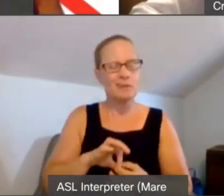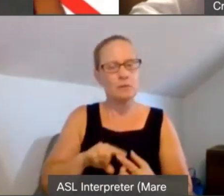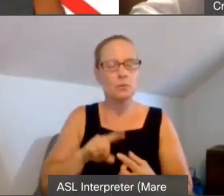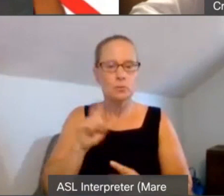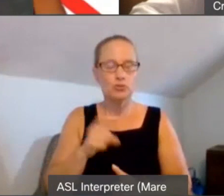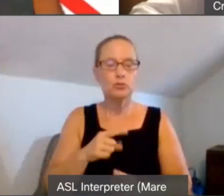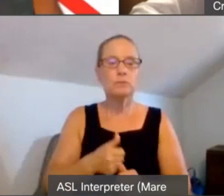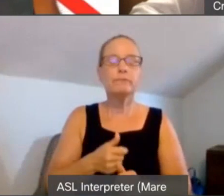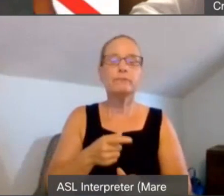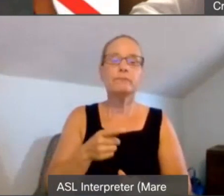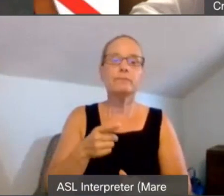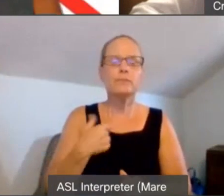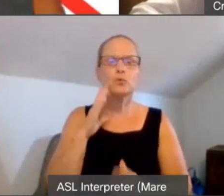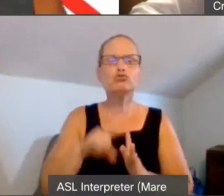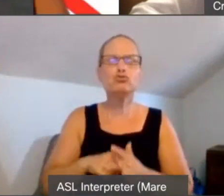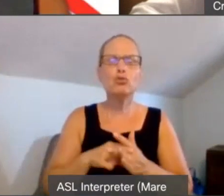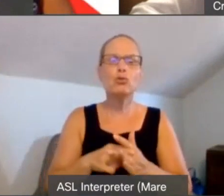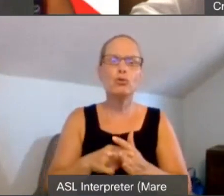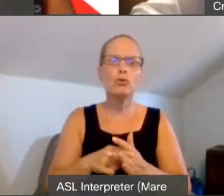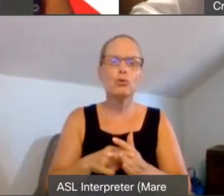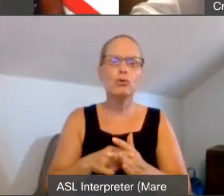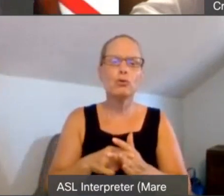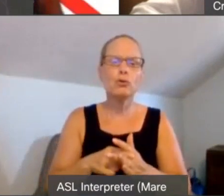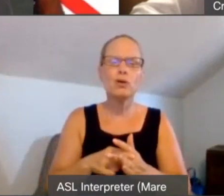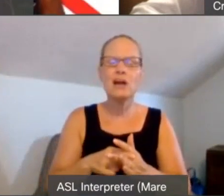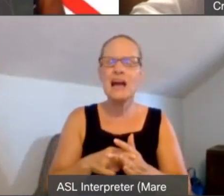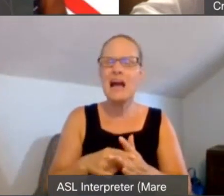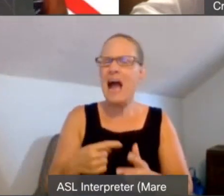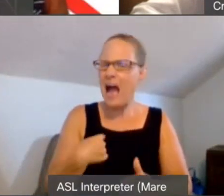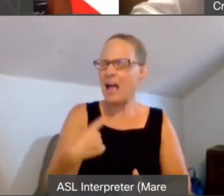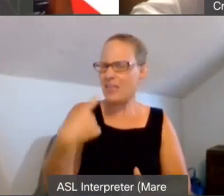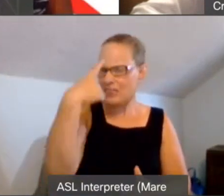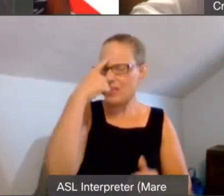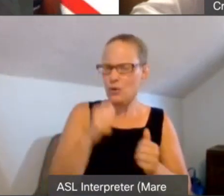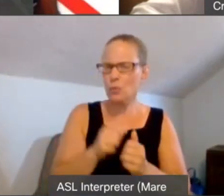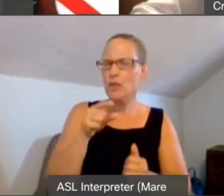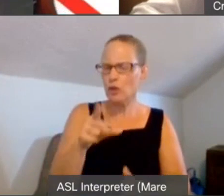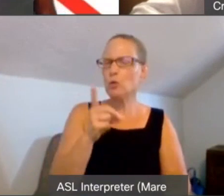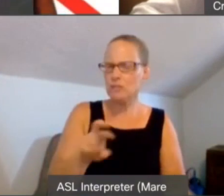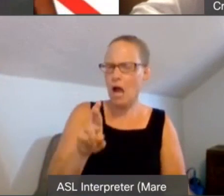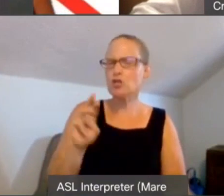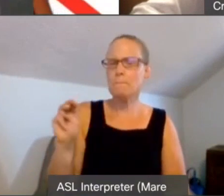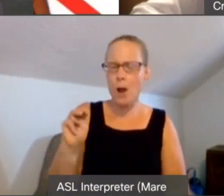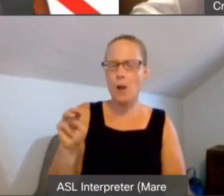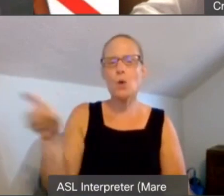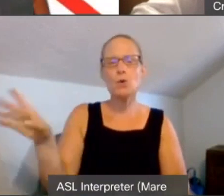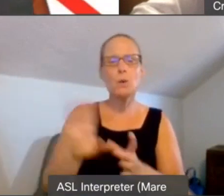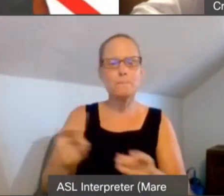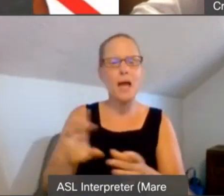and I'm gonna start I think with you again Dr. Marlowe, I mean, you mentioned how in the toolkit you talk